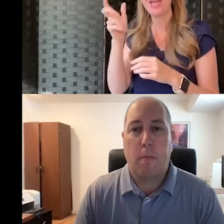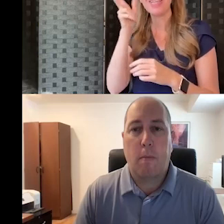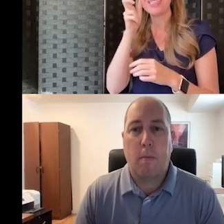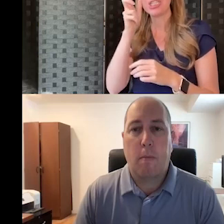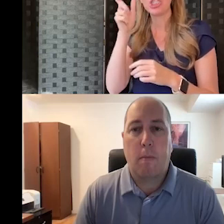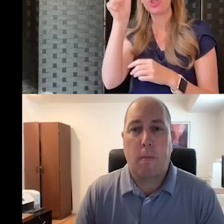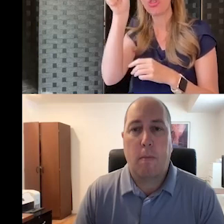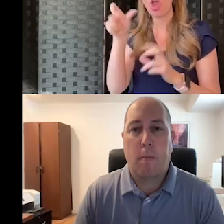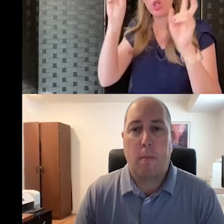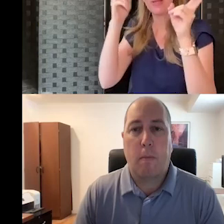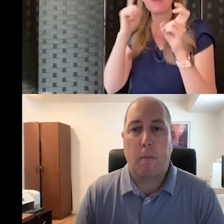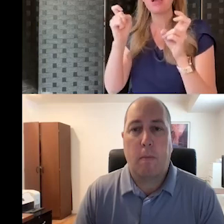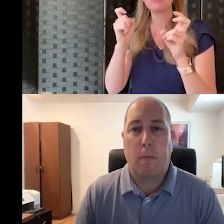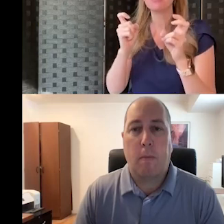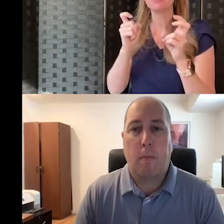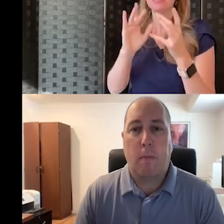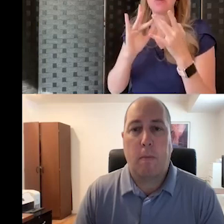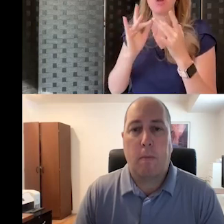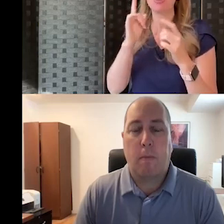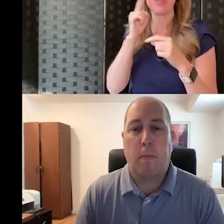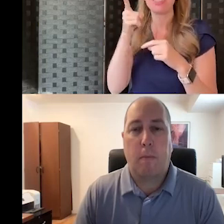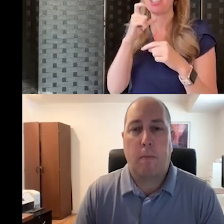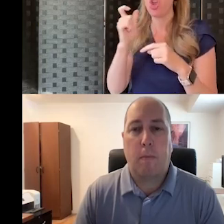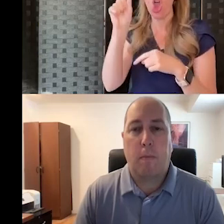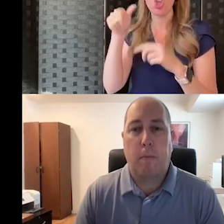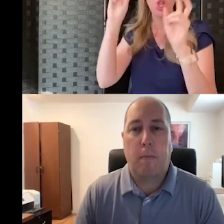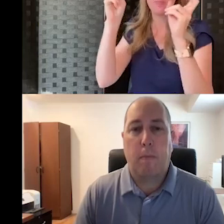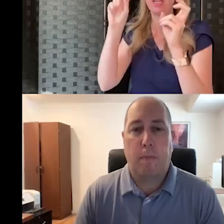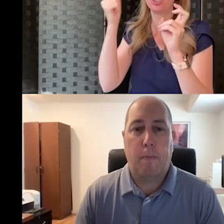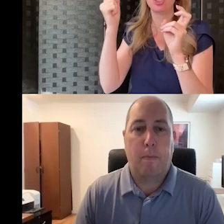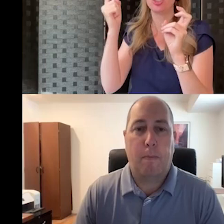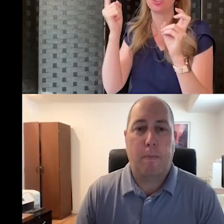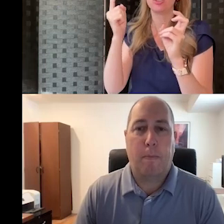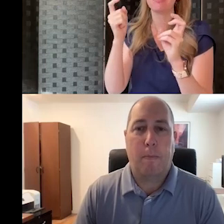as that browser is concerned, it is not a column header. It is just some ancillary related data.